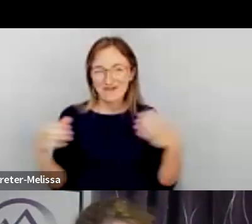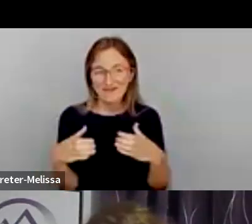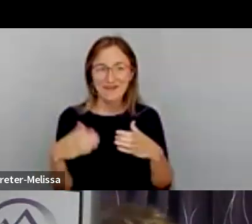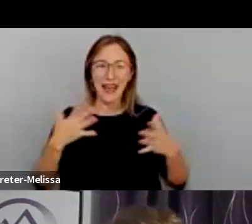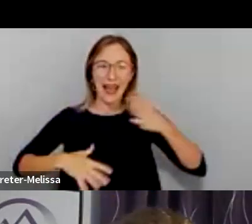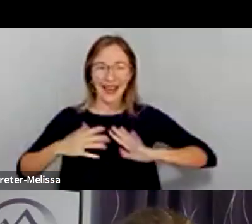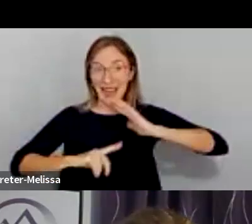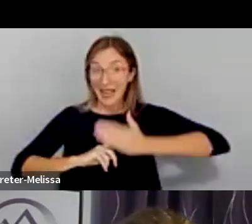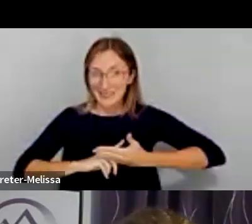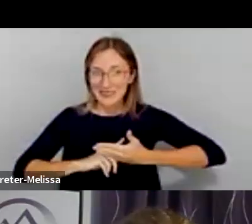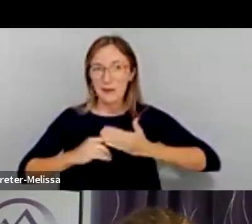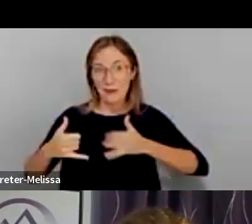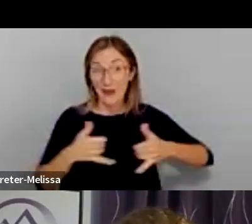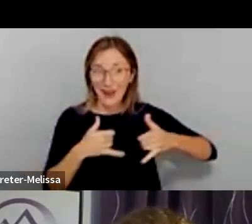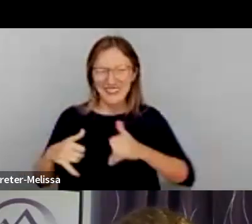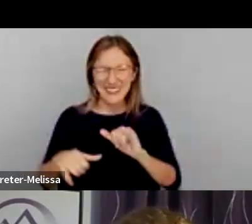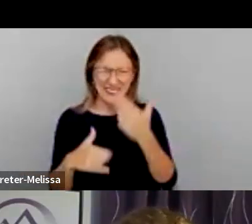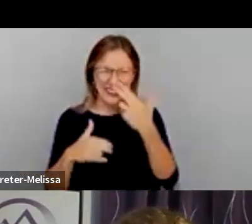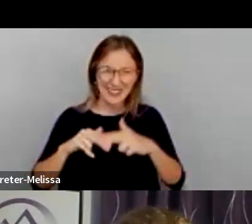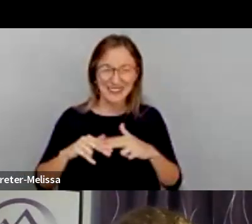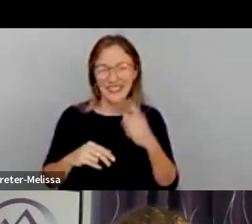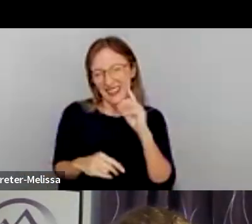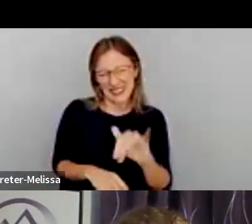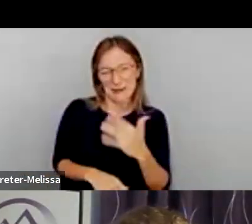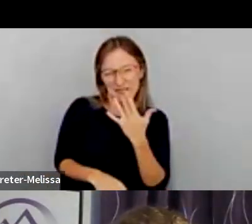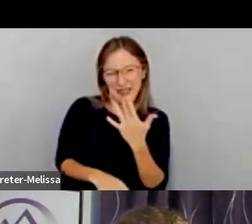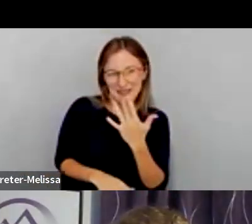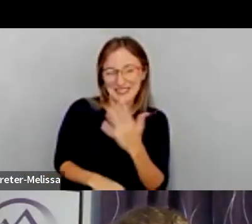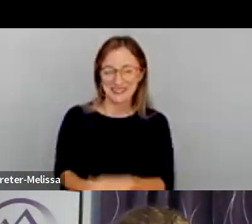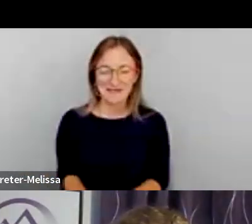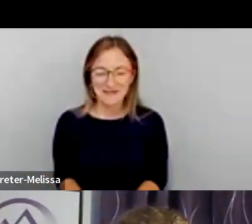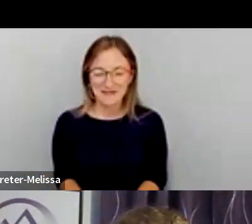I don't know, it's a fun holiday. It's hard to say. I think these days,